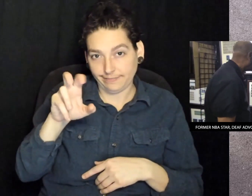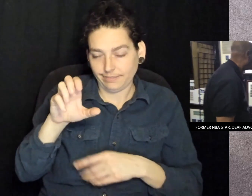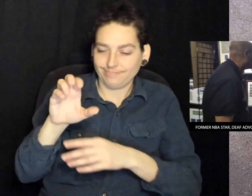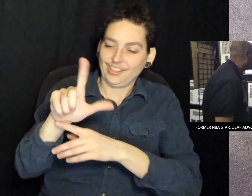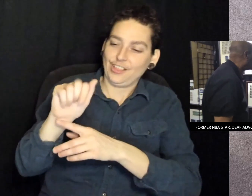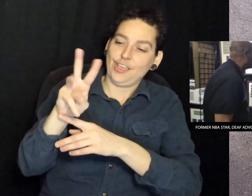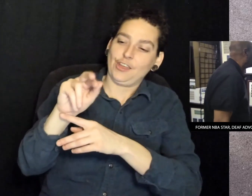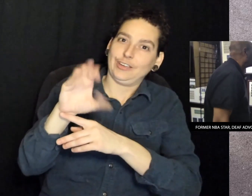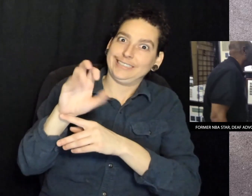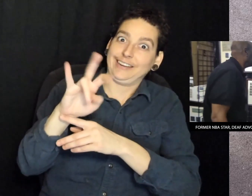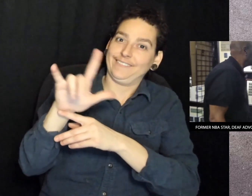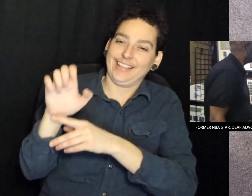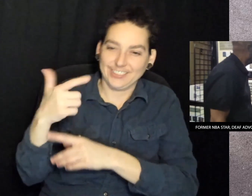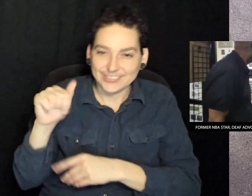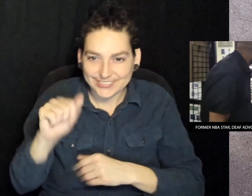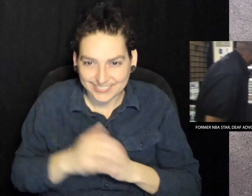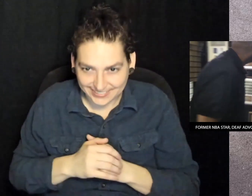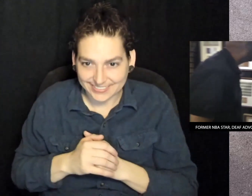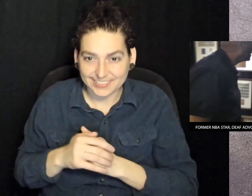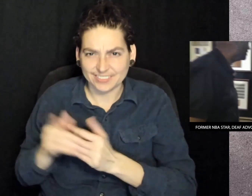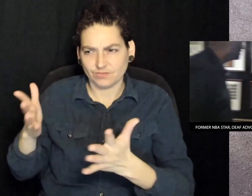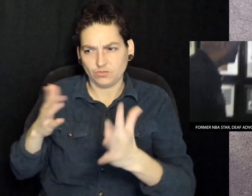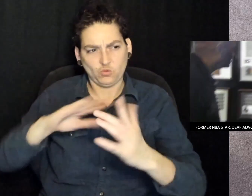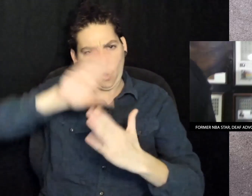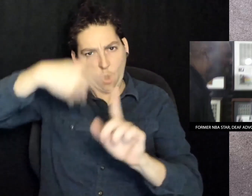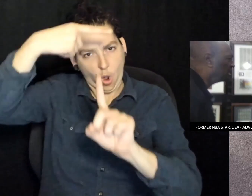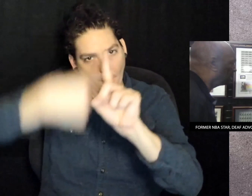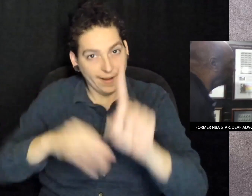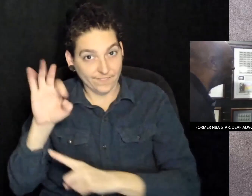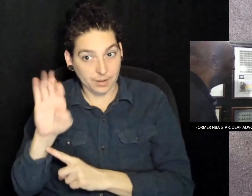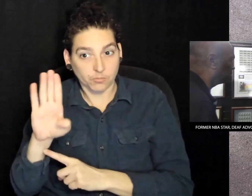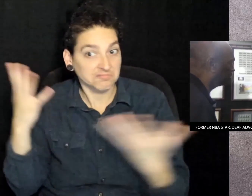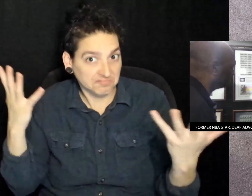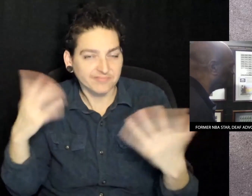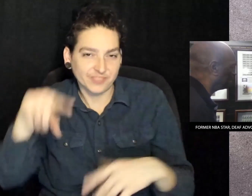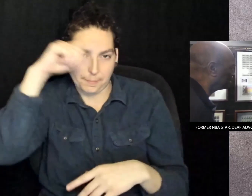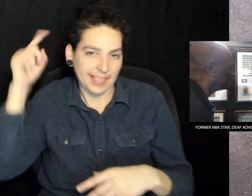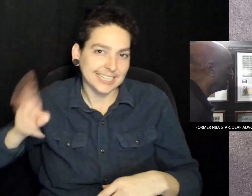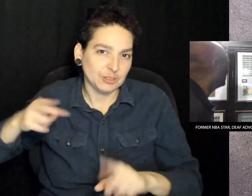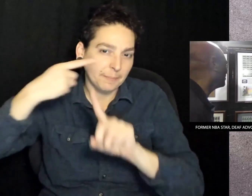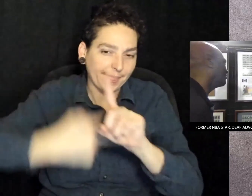in Lawrenceville Georgia throughout the month of February for Black history month